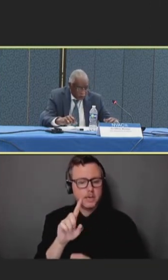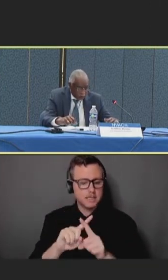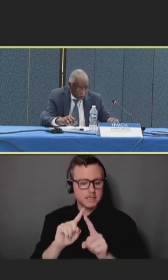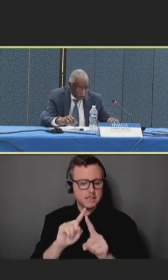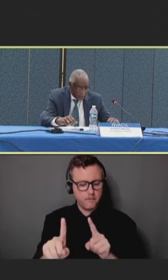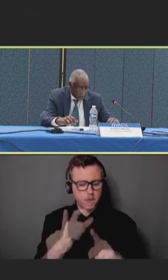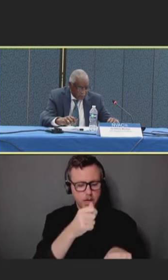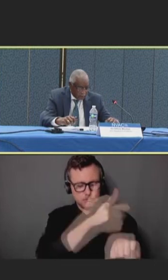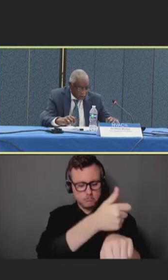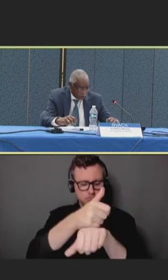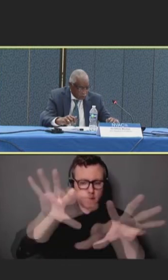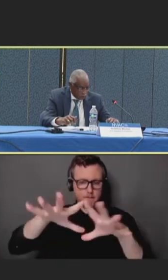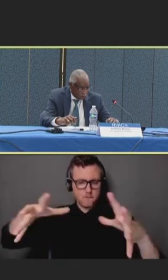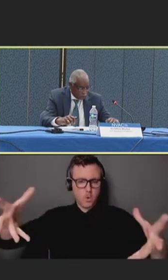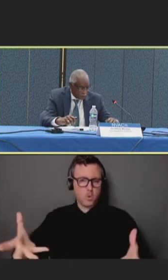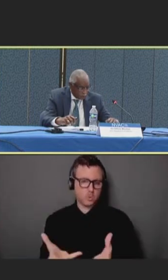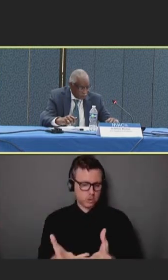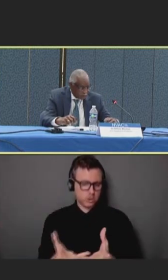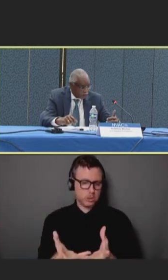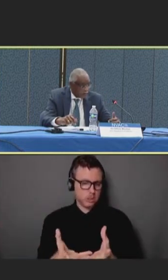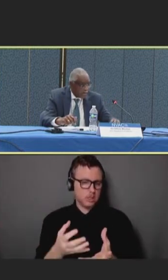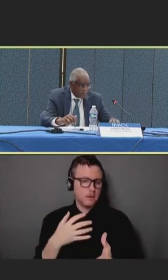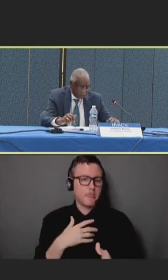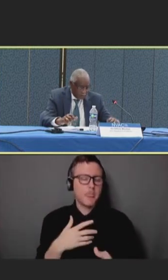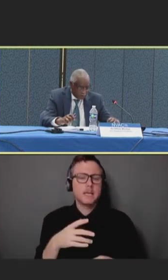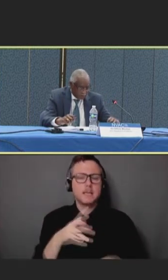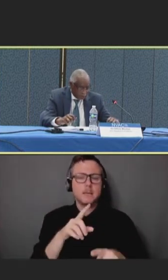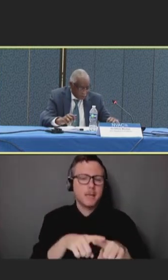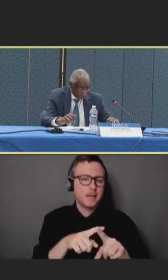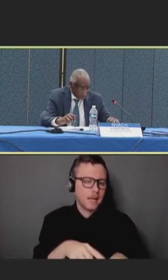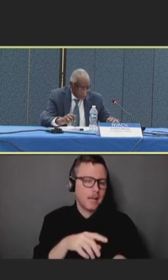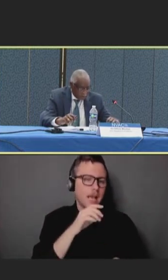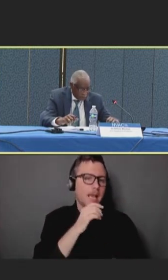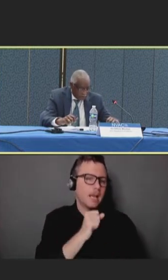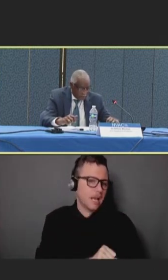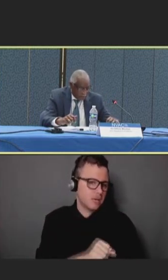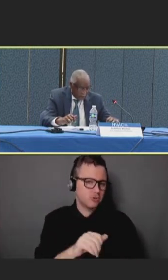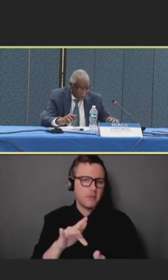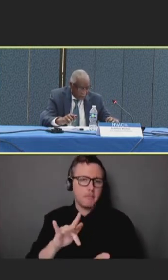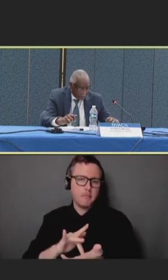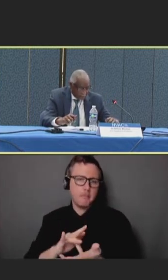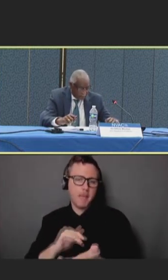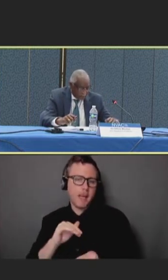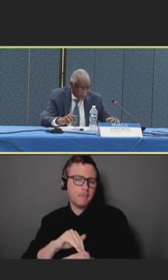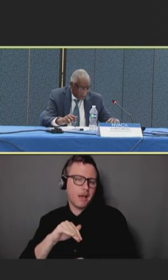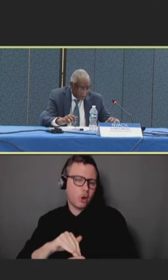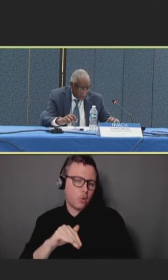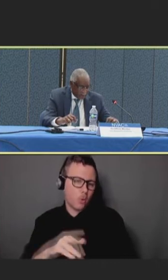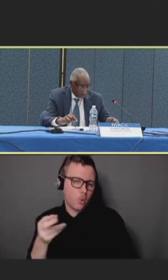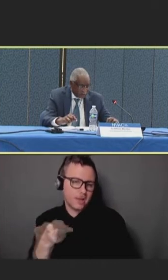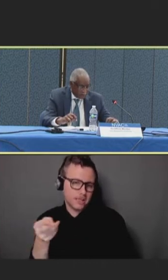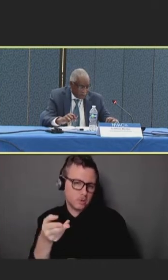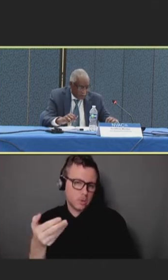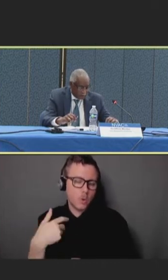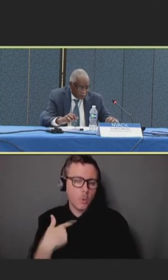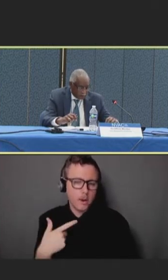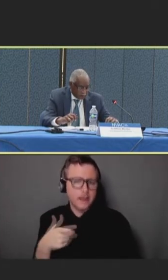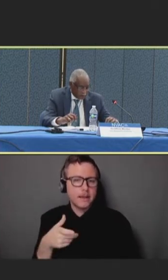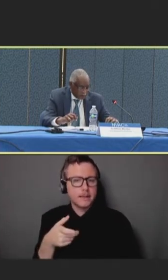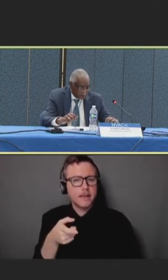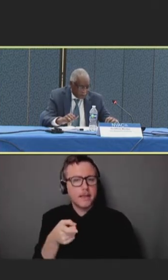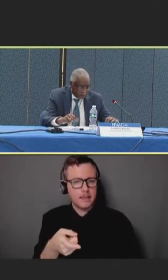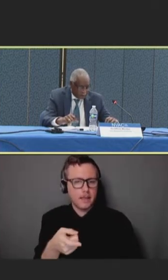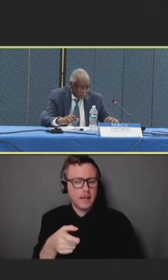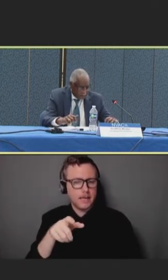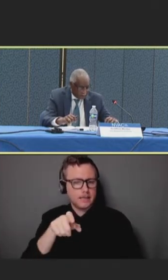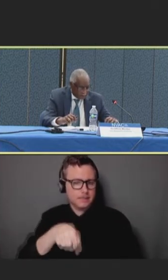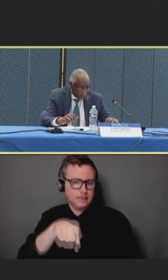those individuals who are based on age and medical industry, have an indication to receive vaccine.